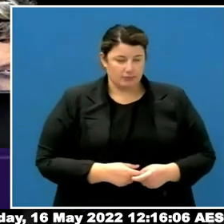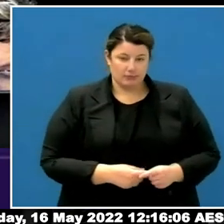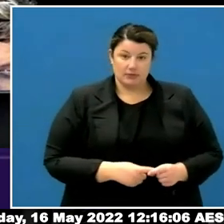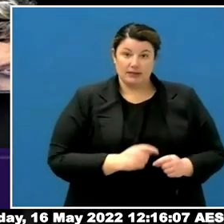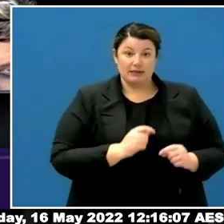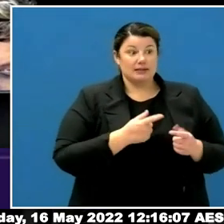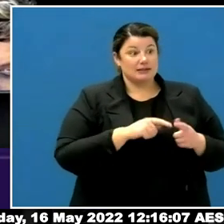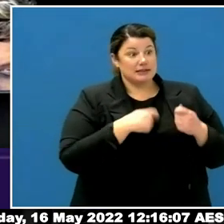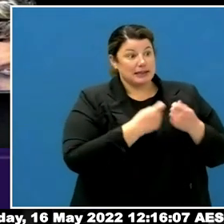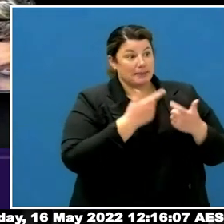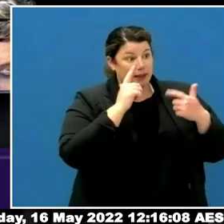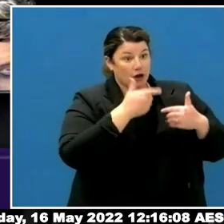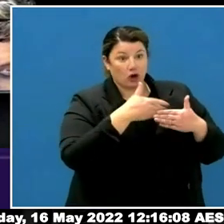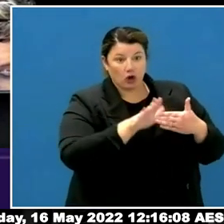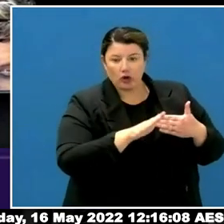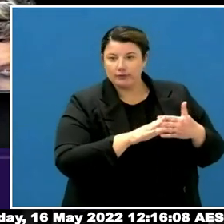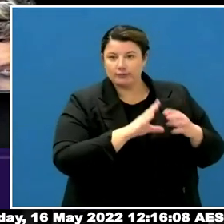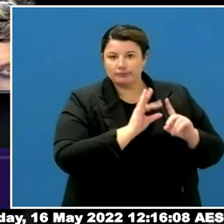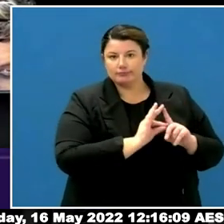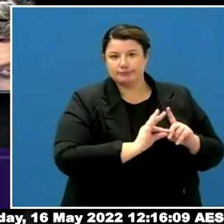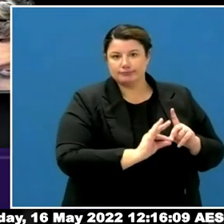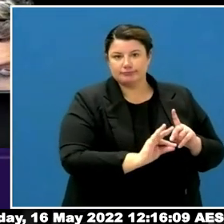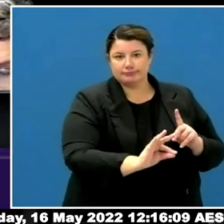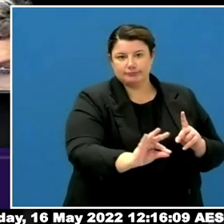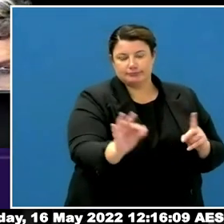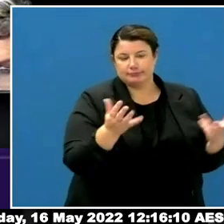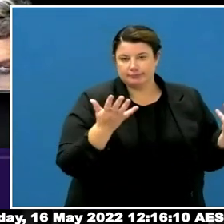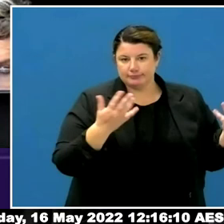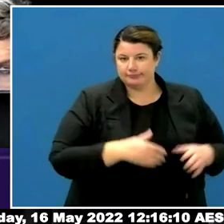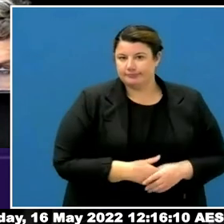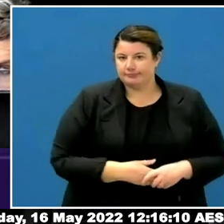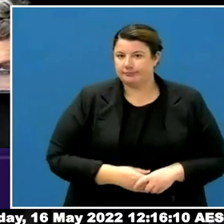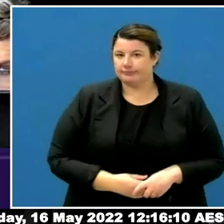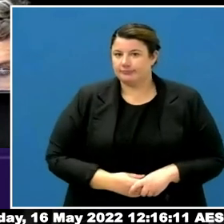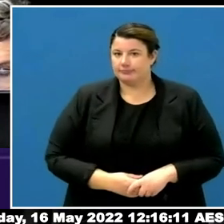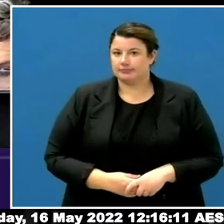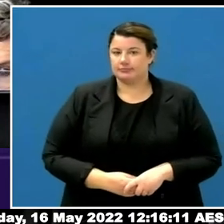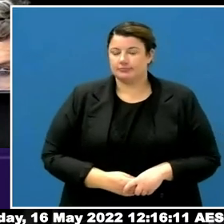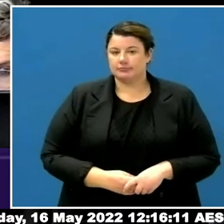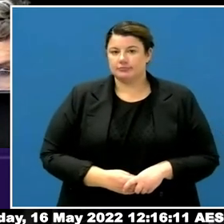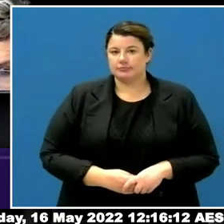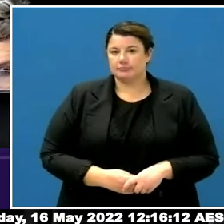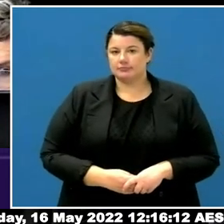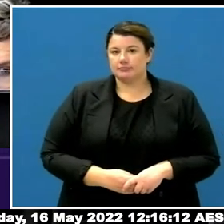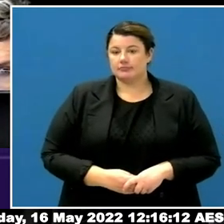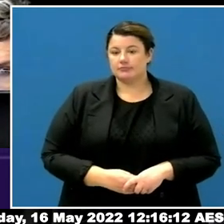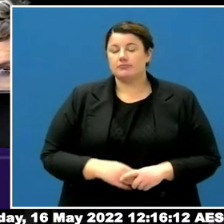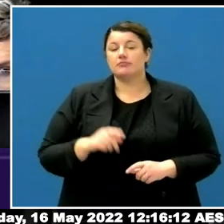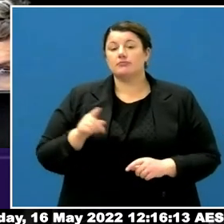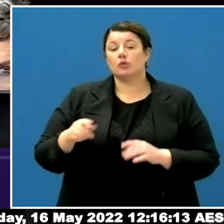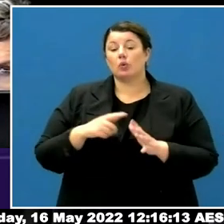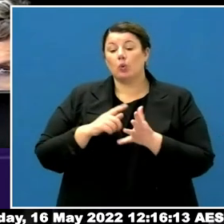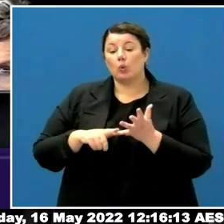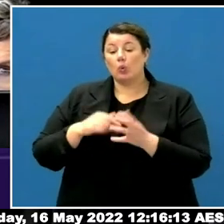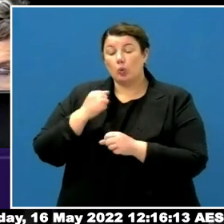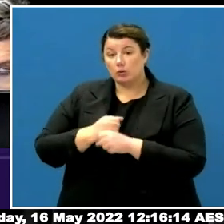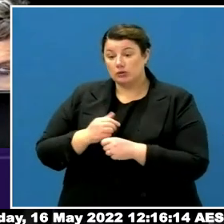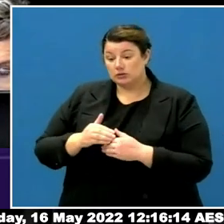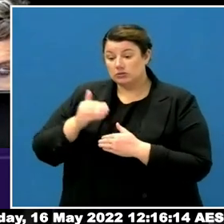Later in August, yourself, Nicola and Jason's plan manager from Gilgai and